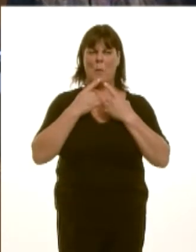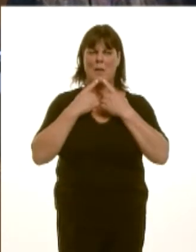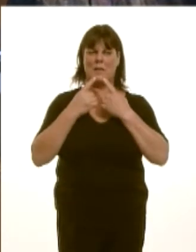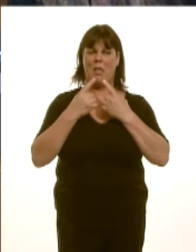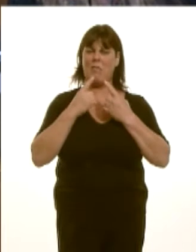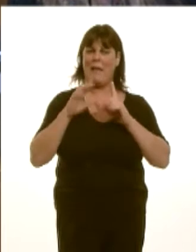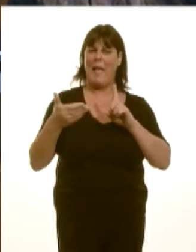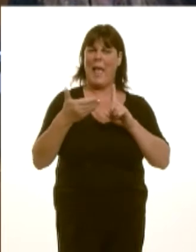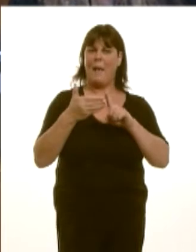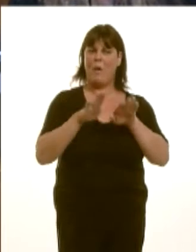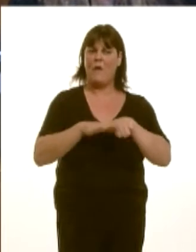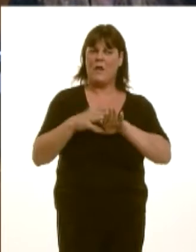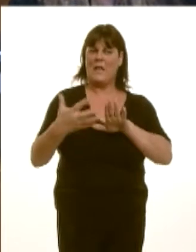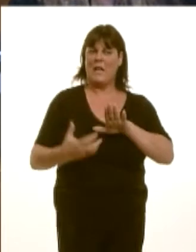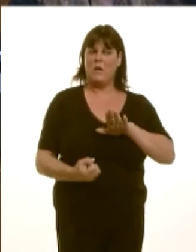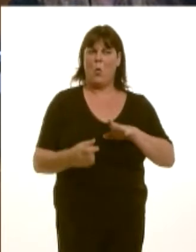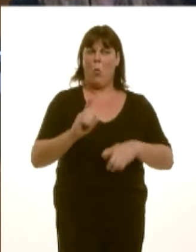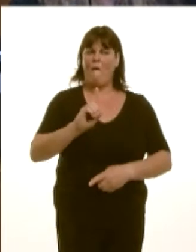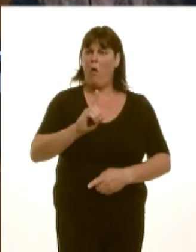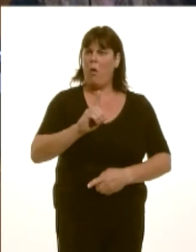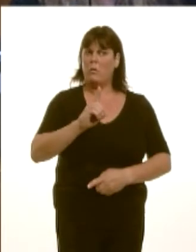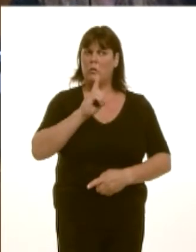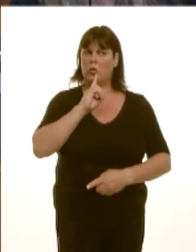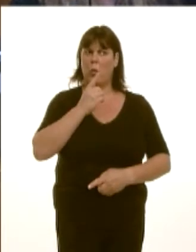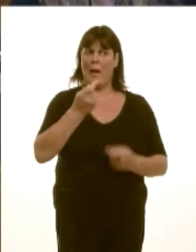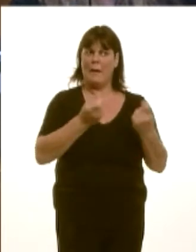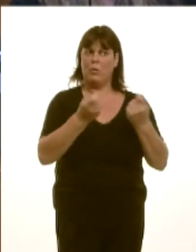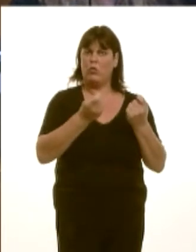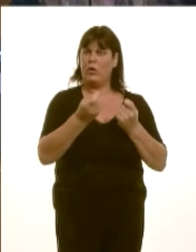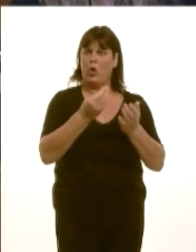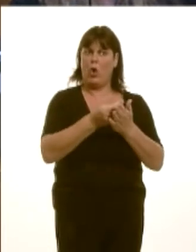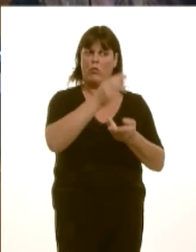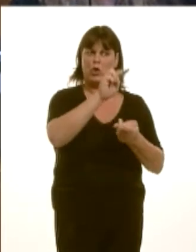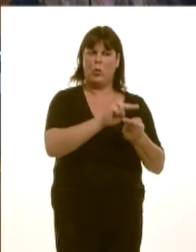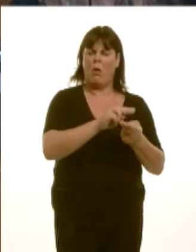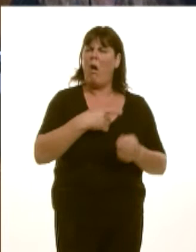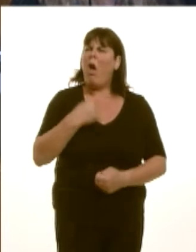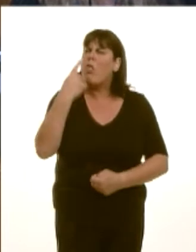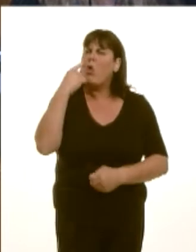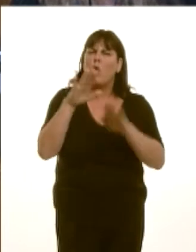is to cut the costs of administration. The whole point of universal credit, I was told, was to help people. Apparently, that is no longer the case.